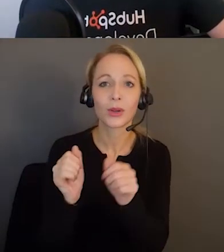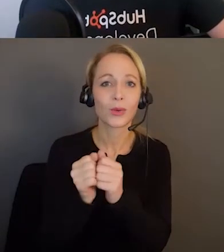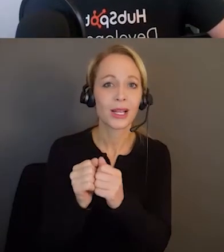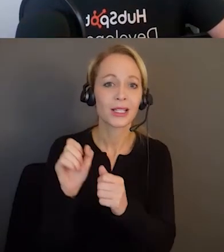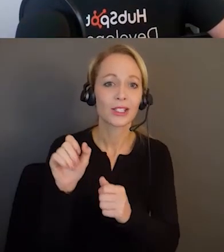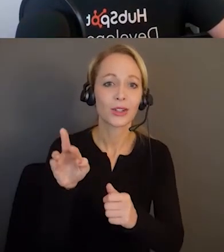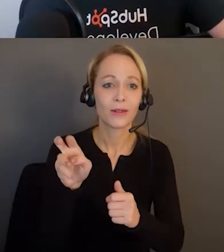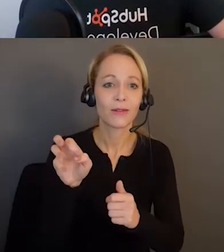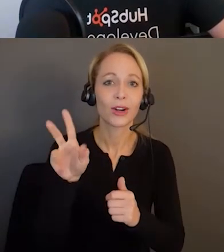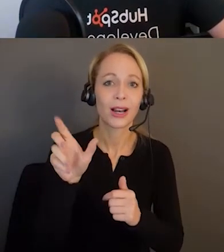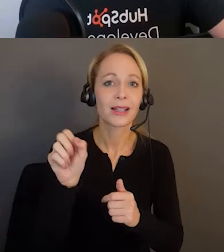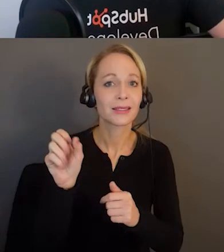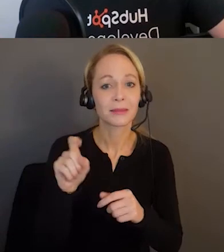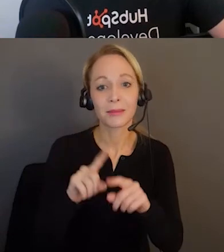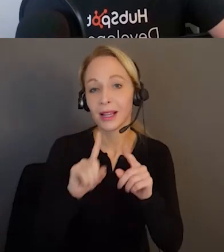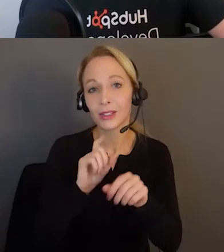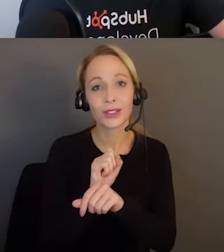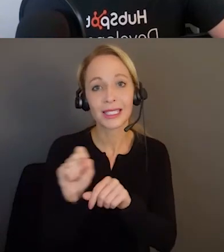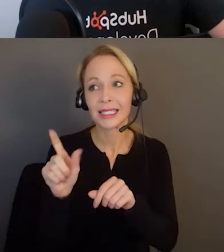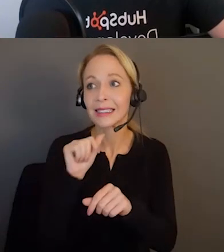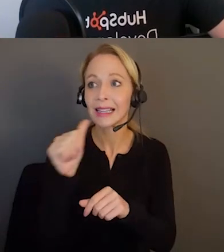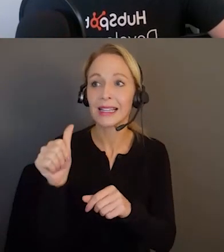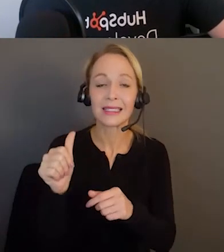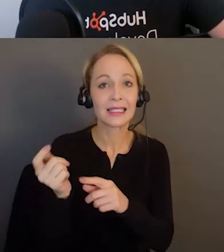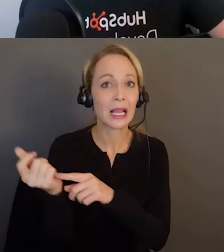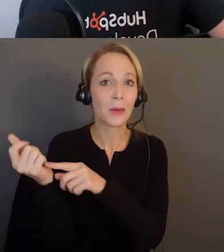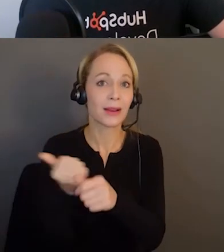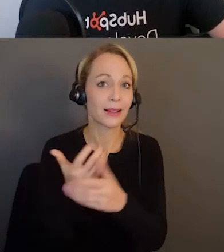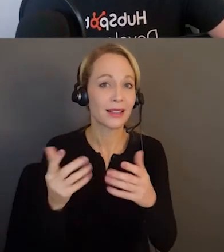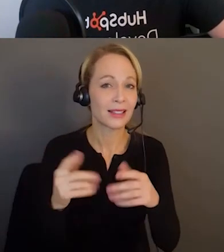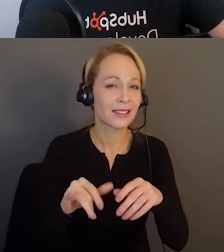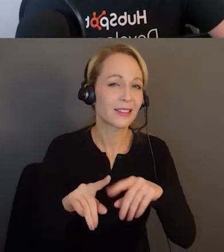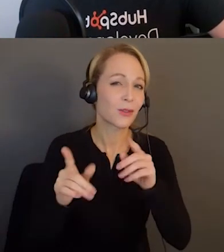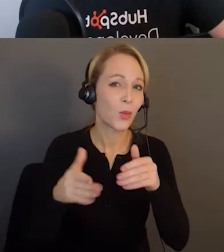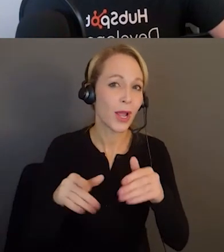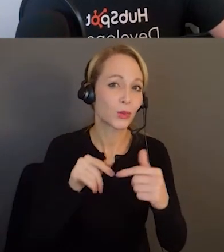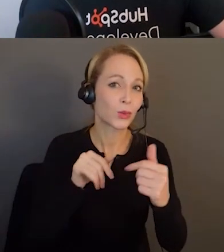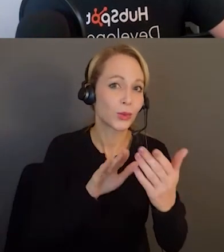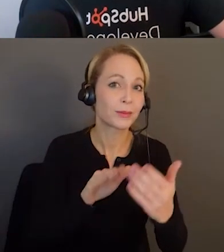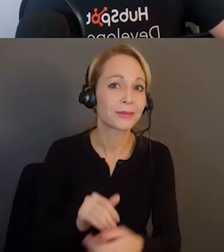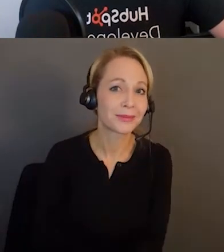SERVERLESS. BUT IT DOESN'T TAKE ANYTHING AWAY, JUST A DIFFERENT WAY TO DO IT.